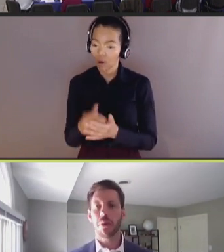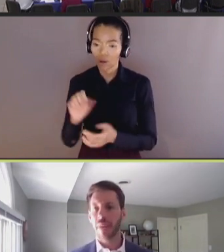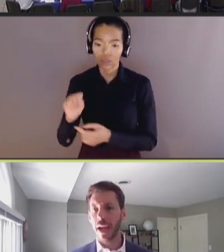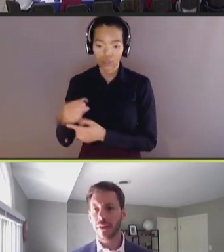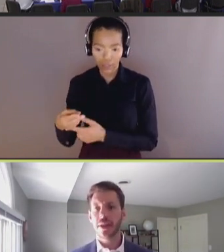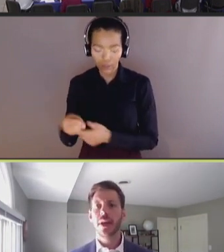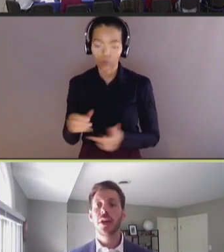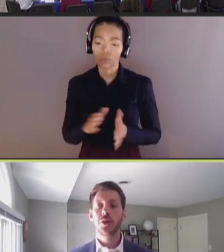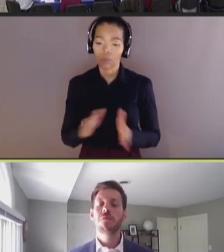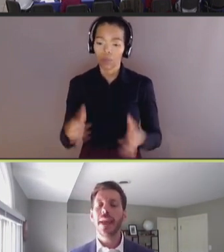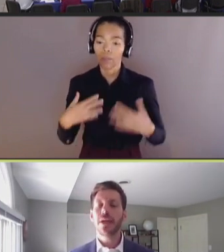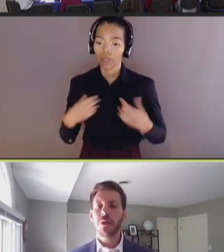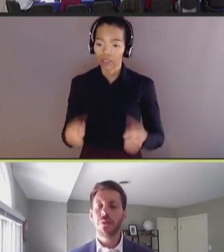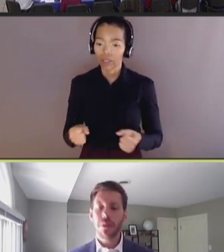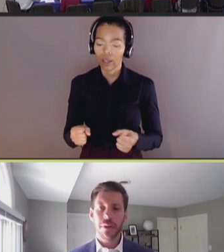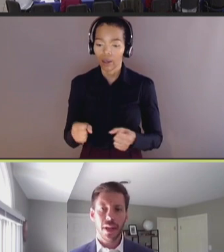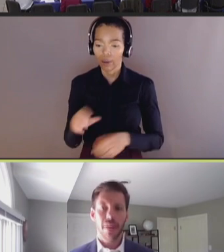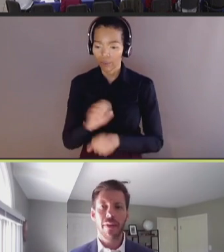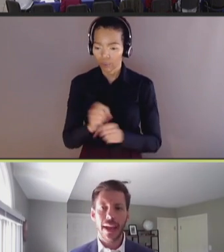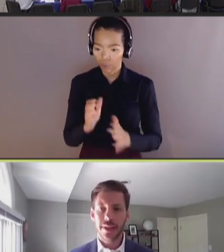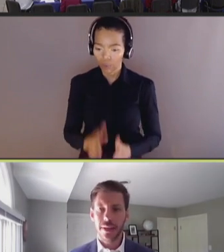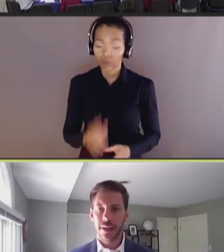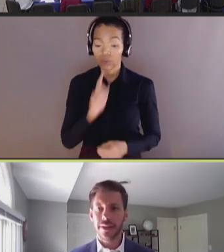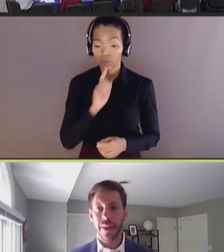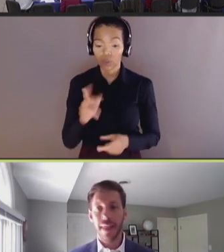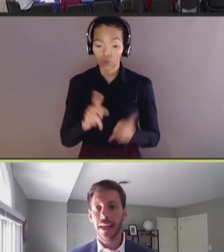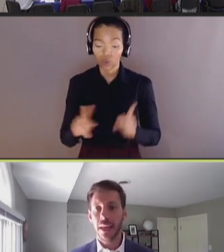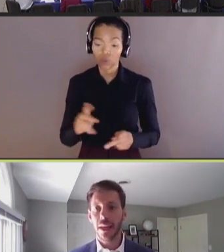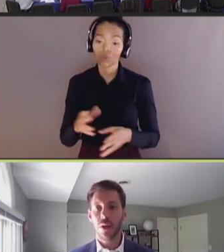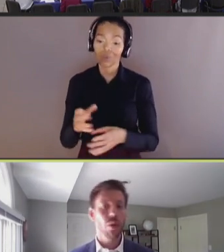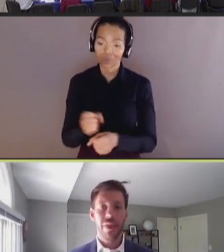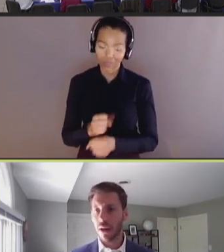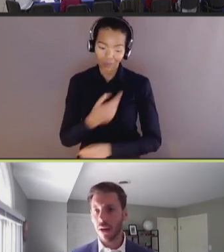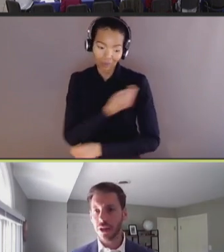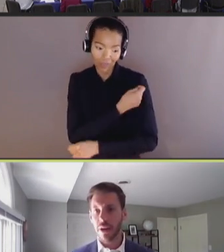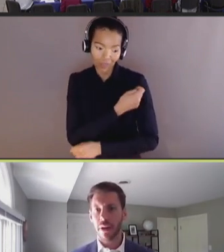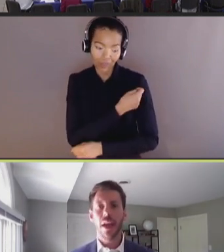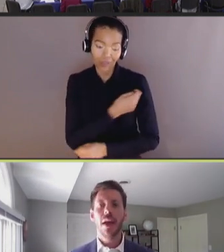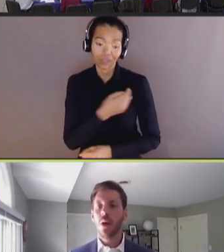with providers, to make sure people are getting the vaccines that they need without cost sharing.